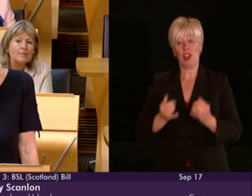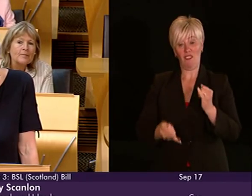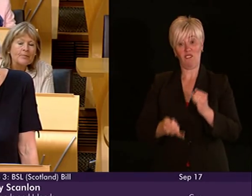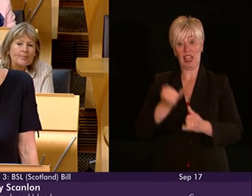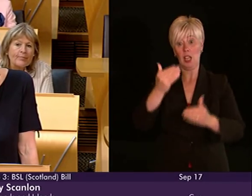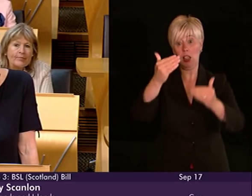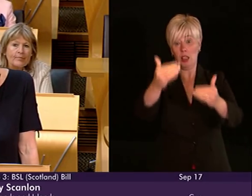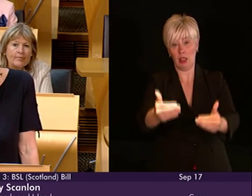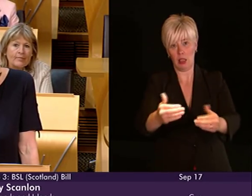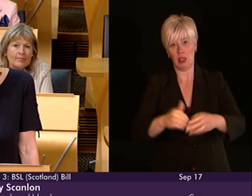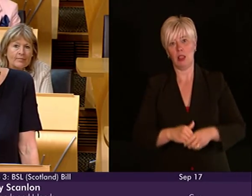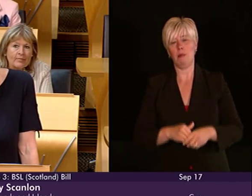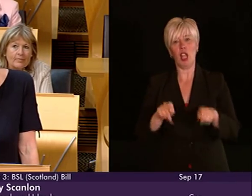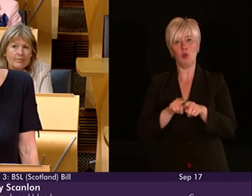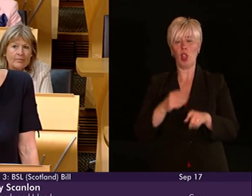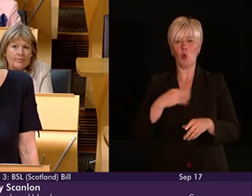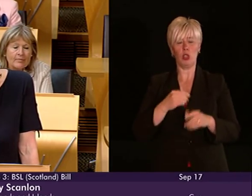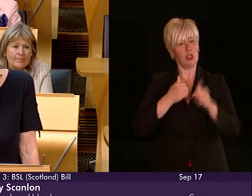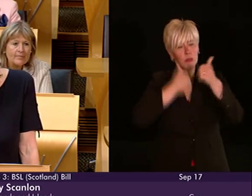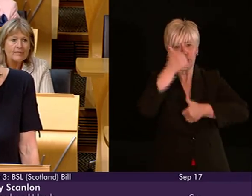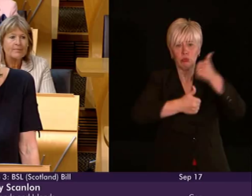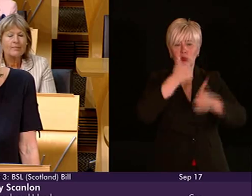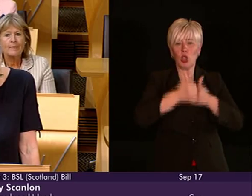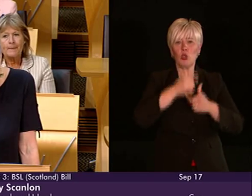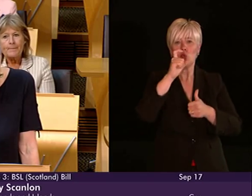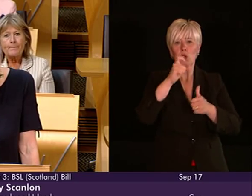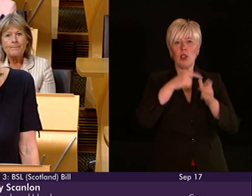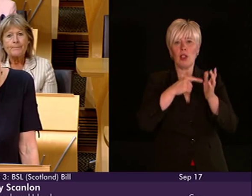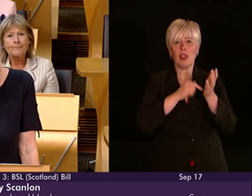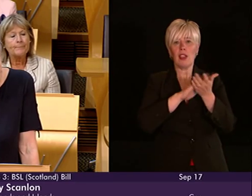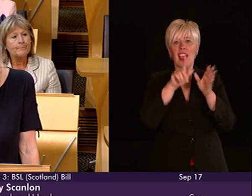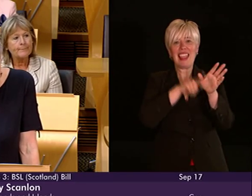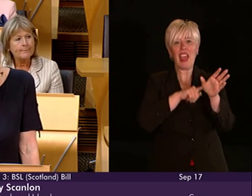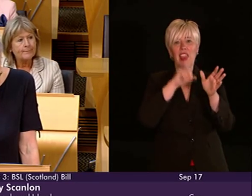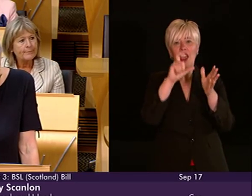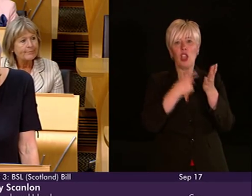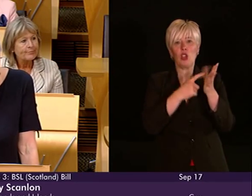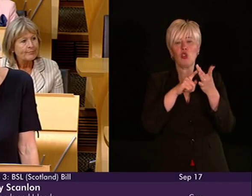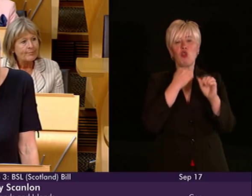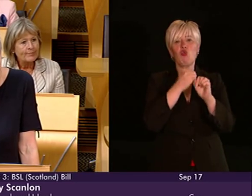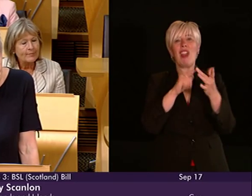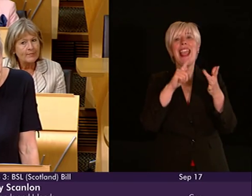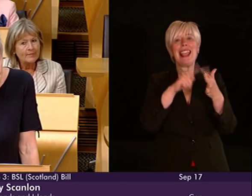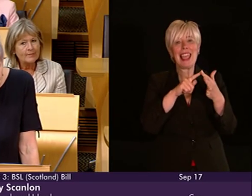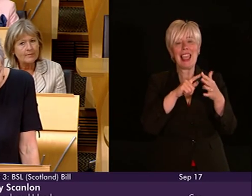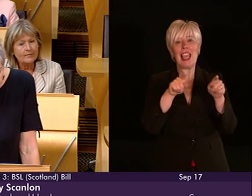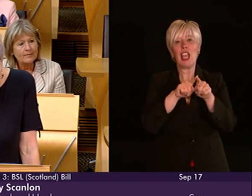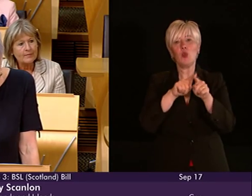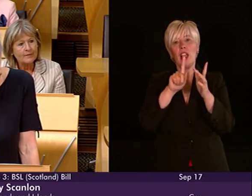also worth commending former Labour MSP Cathie Craigie and, more recently, Jenny Marra MSP,